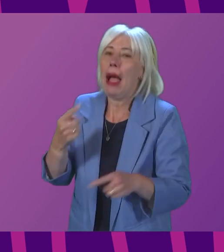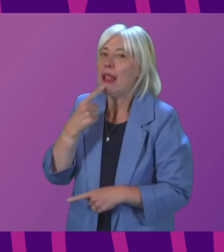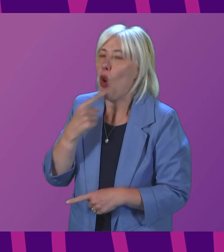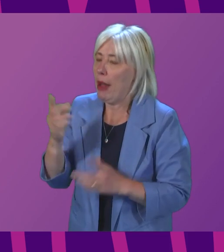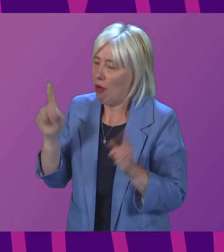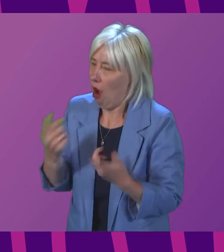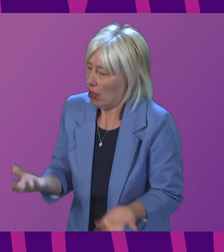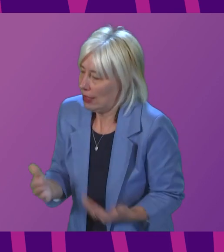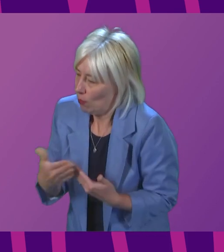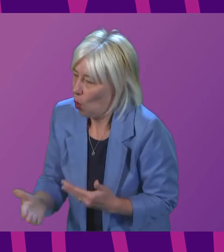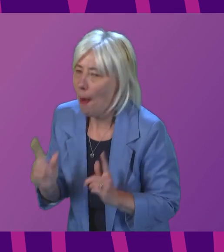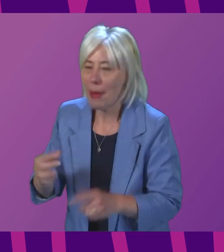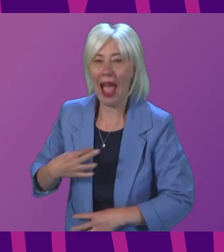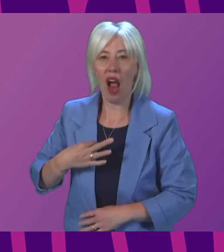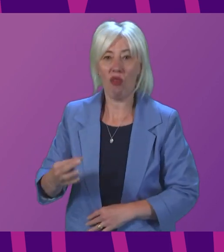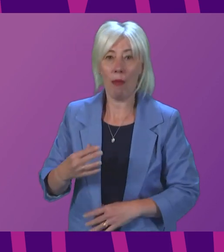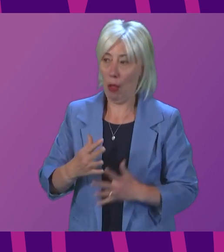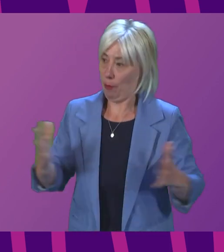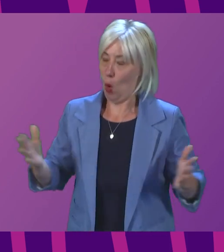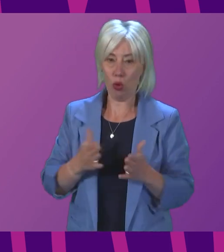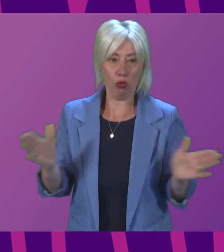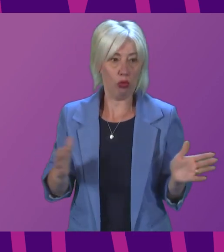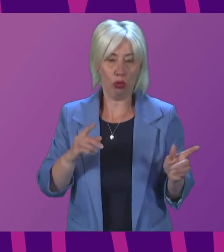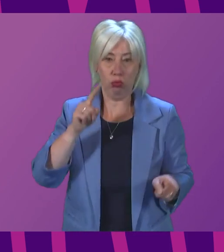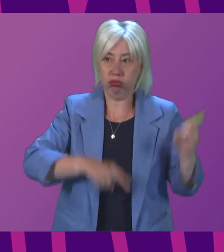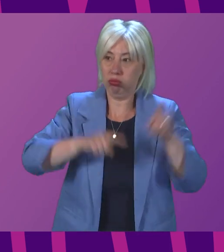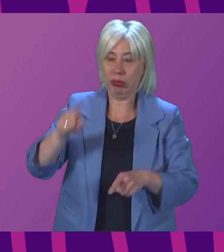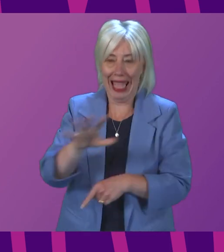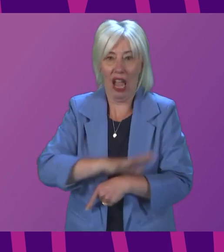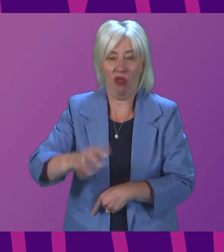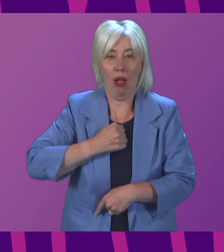I represent the most diverse constituency in the whole of Scotland in this Parliament—I